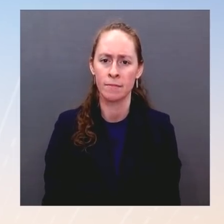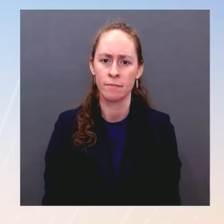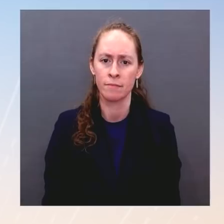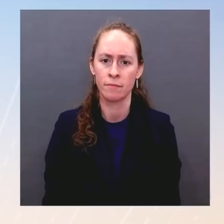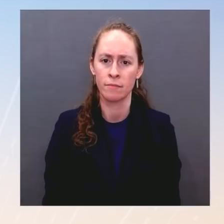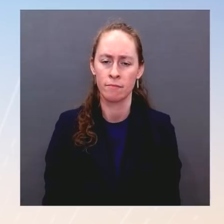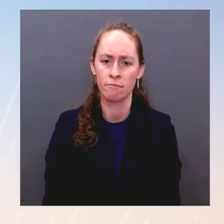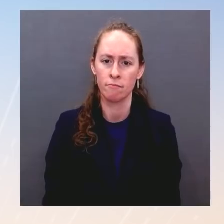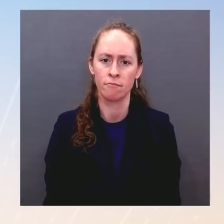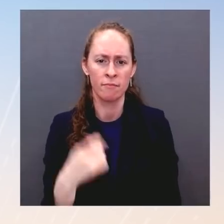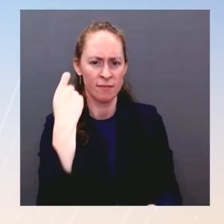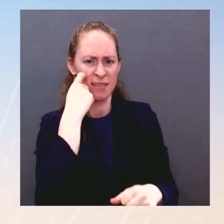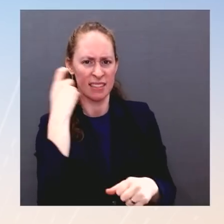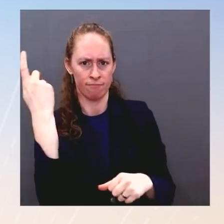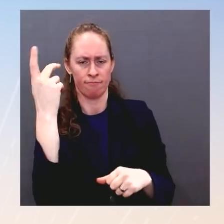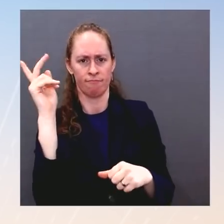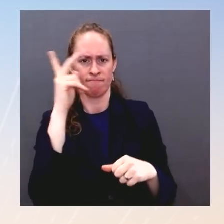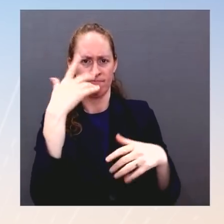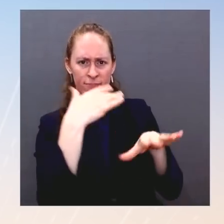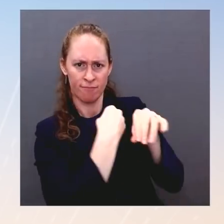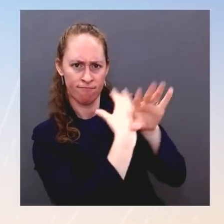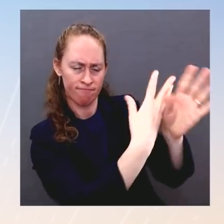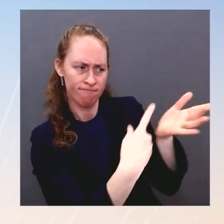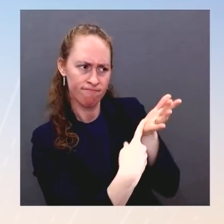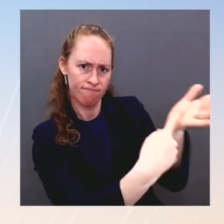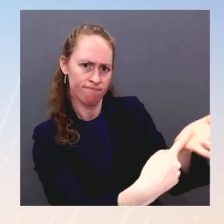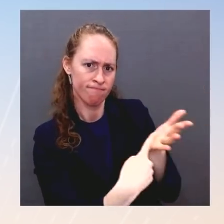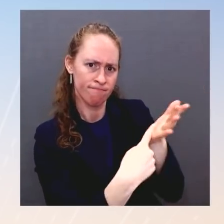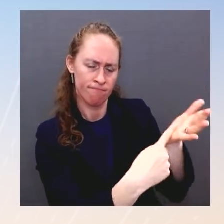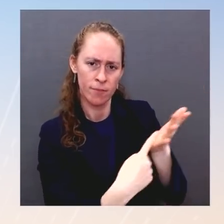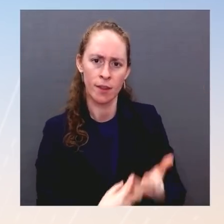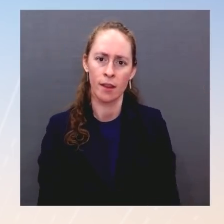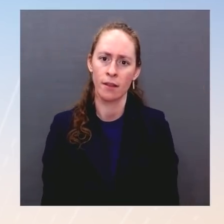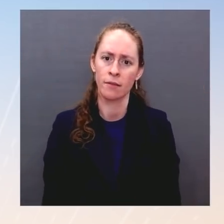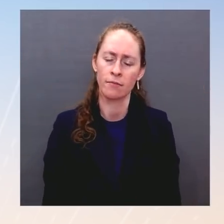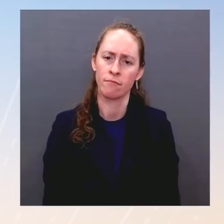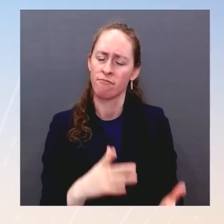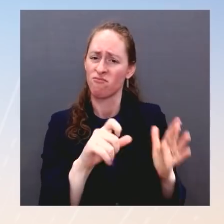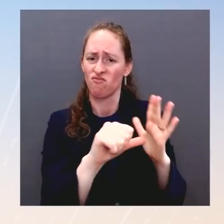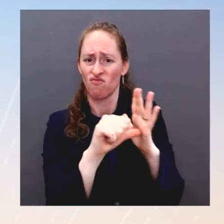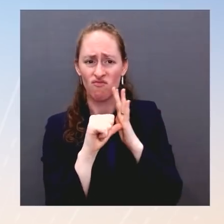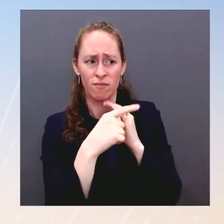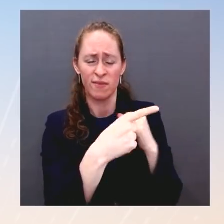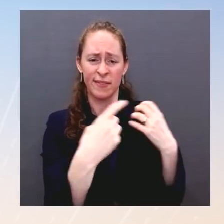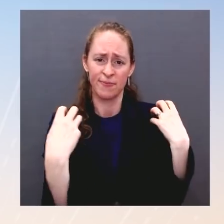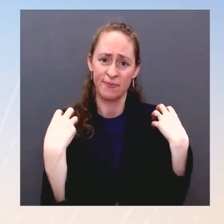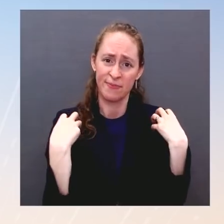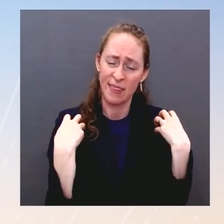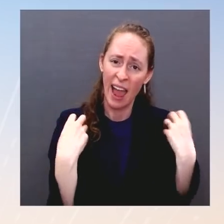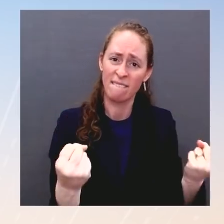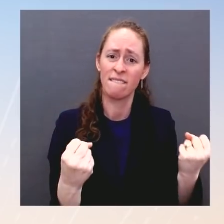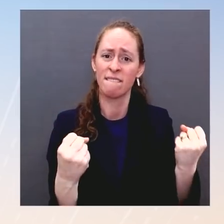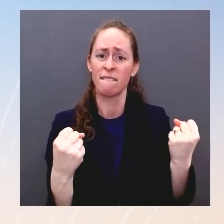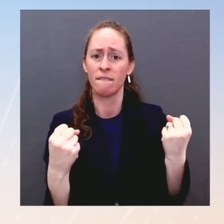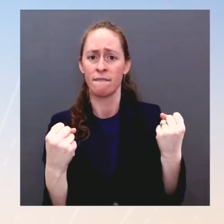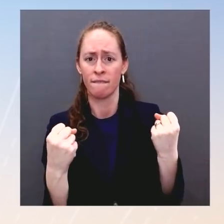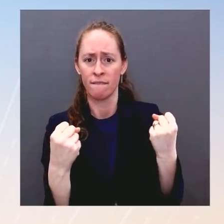and he commended his brave leadership, his brave actions, the brave actions of the Ukrainian people who are fighting to defend their country.